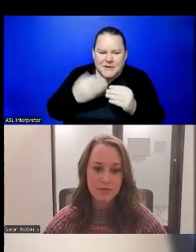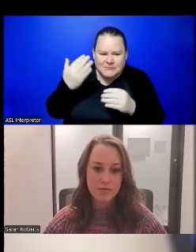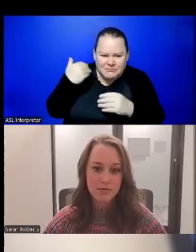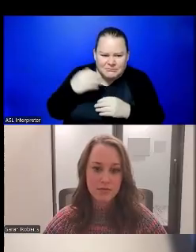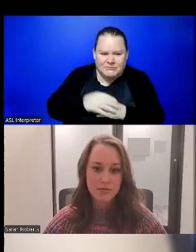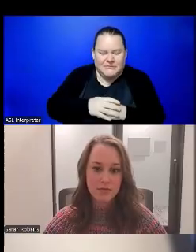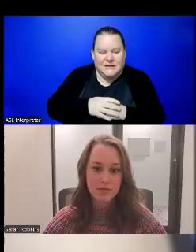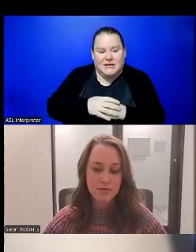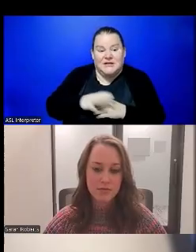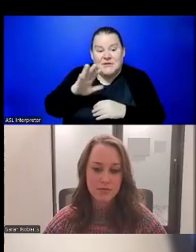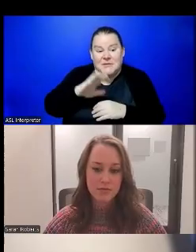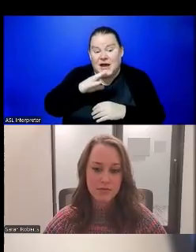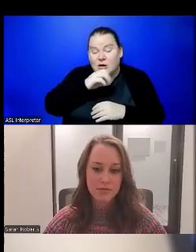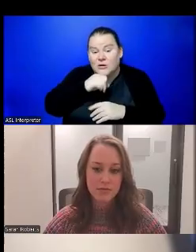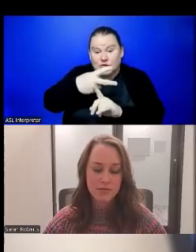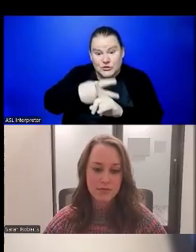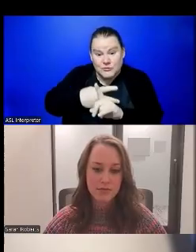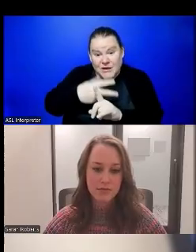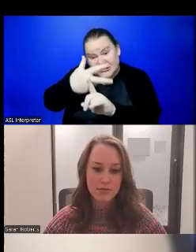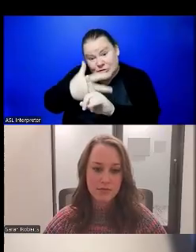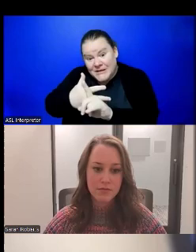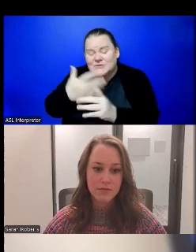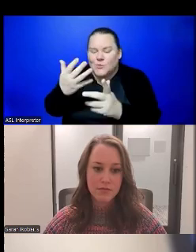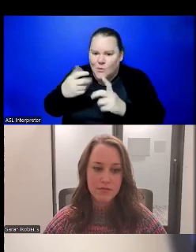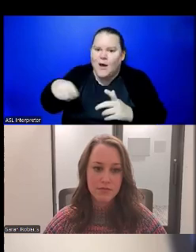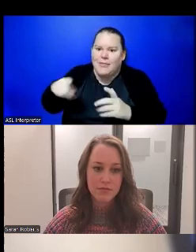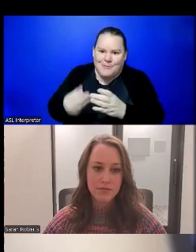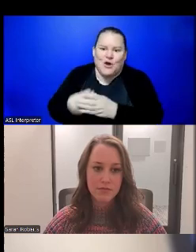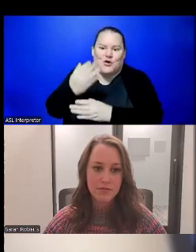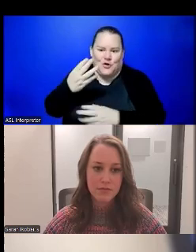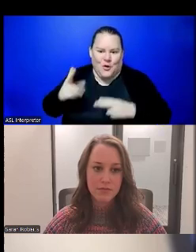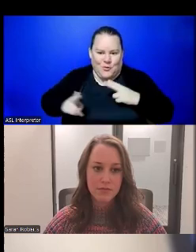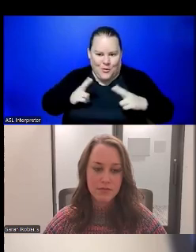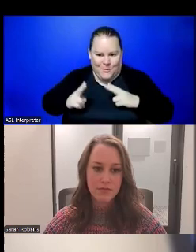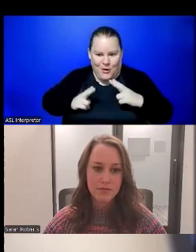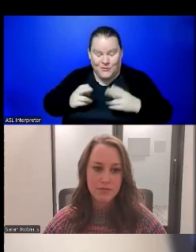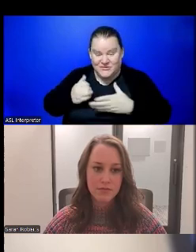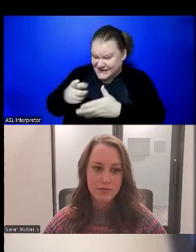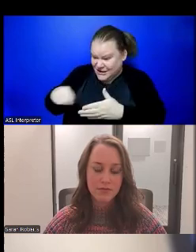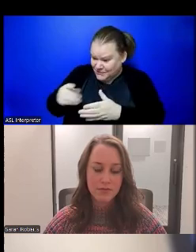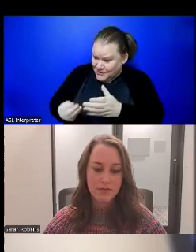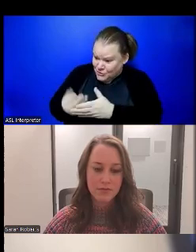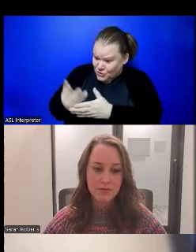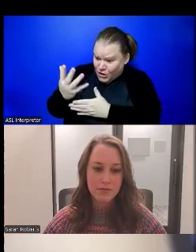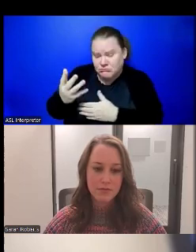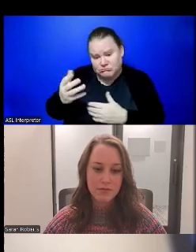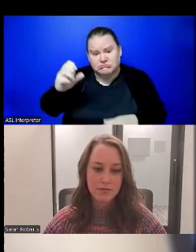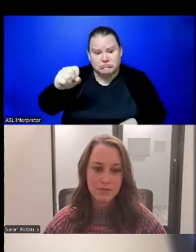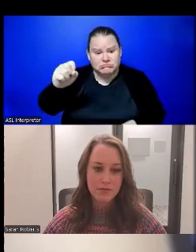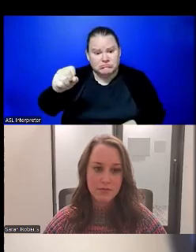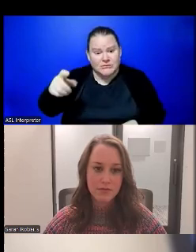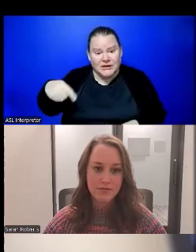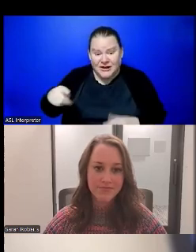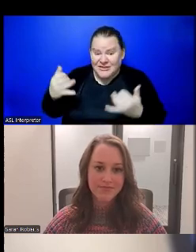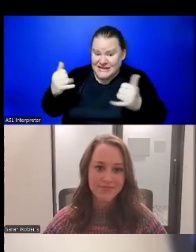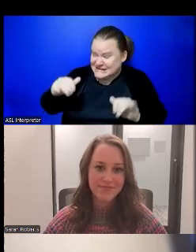old, we want them on growth hormone. Does it help them grow? Yeah, it does. Are they still going to be short as adults?